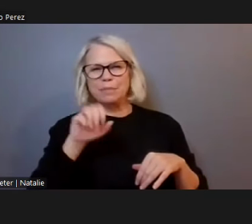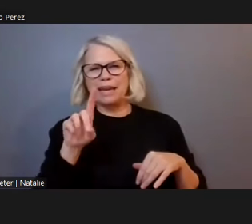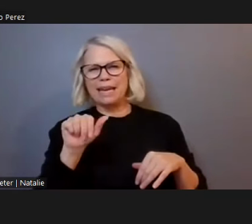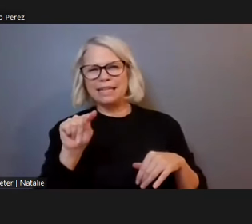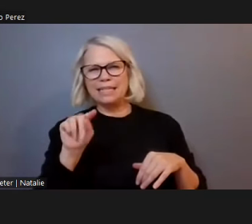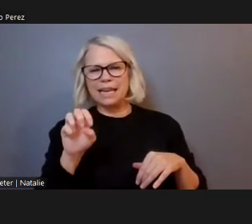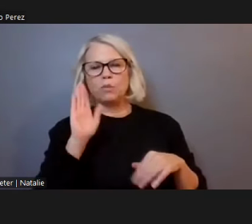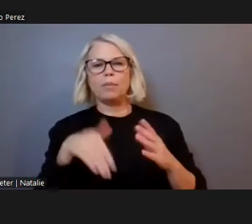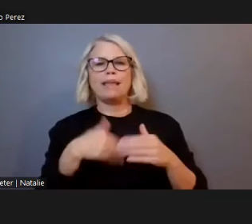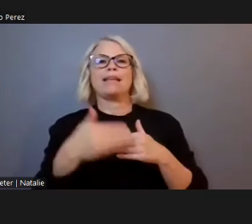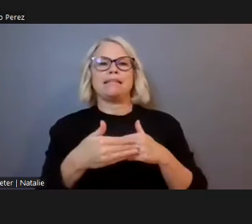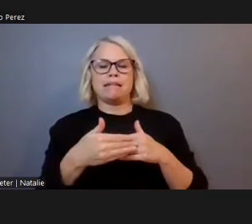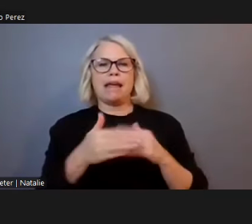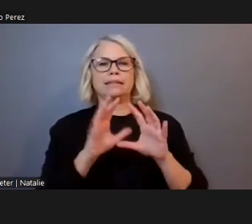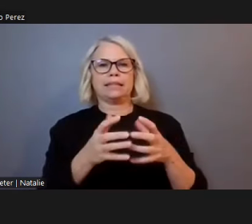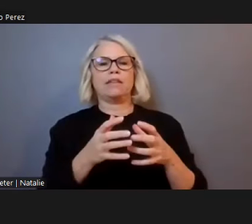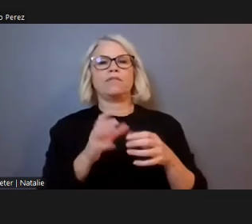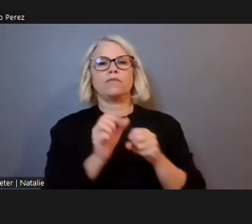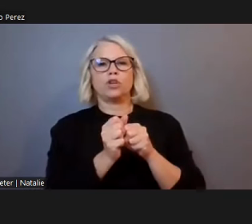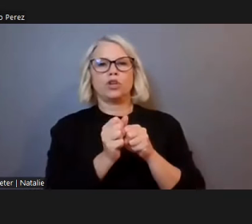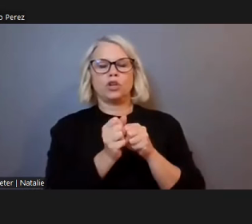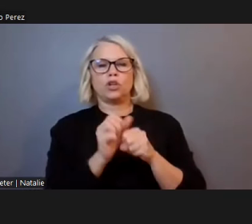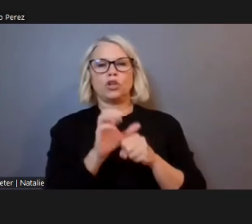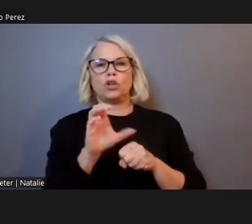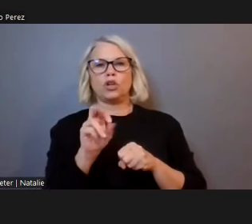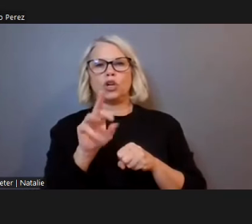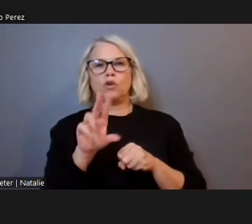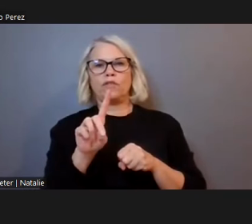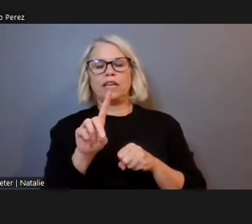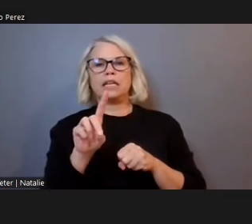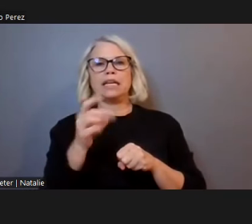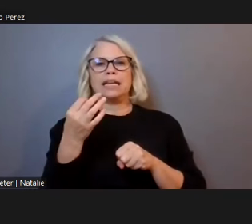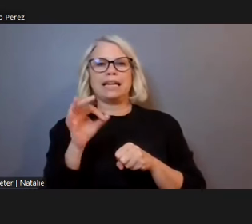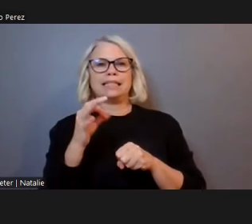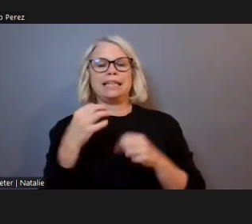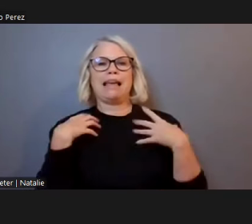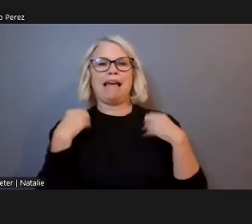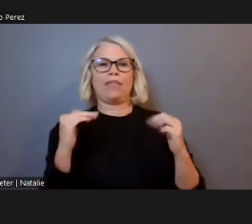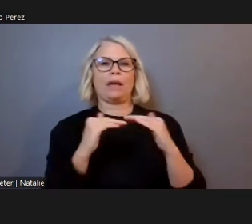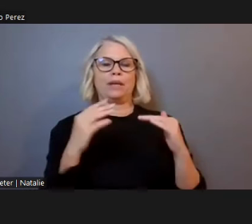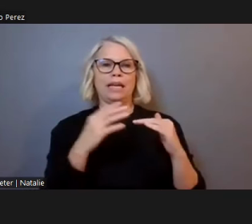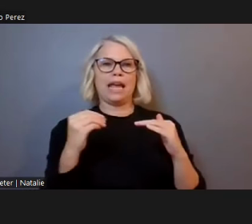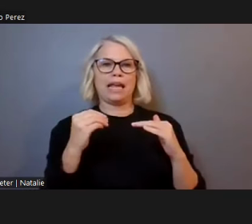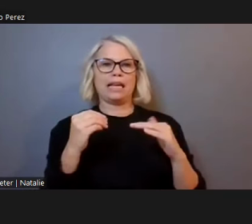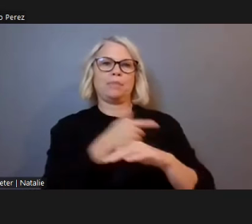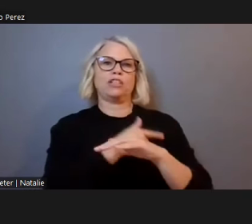the next round of the COVID-19 health equity and immunization funding opportunity, RSA.